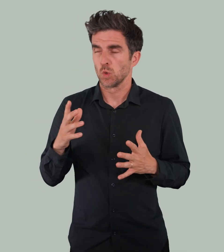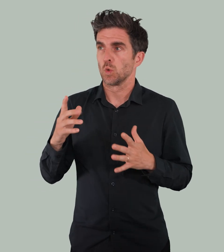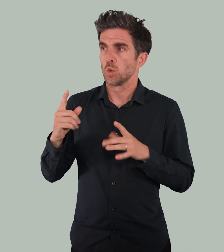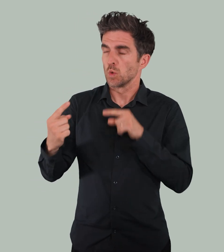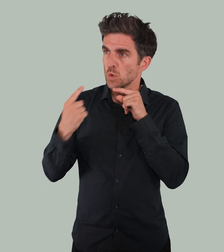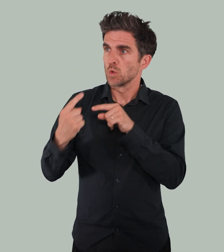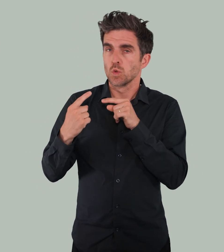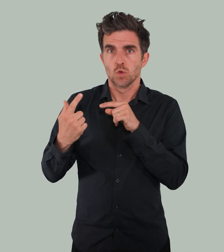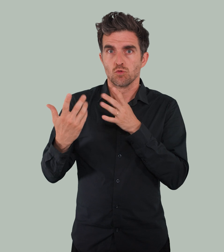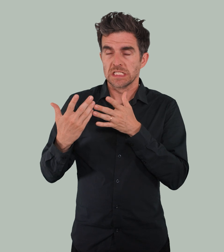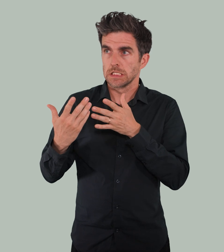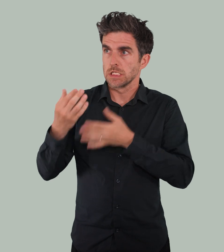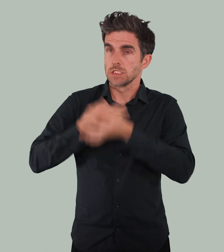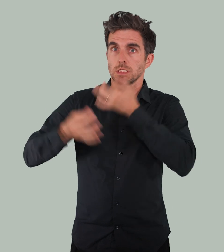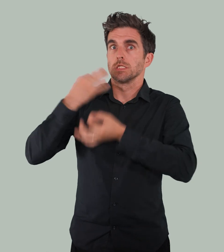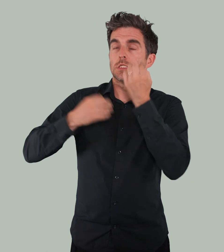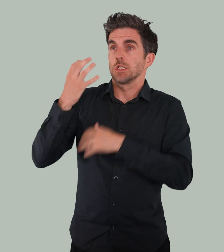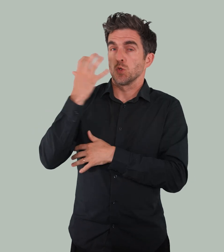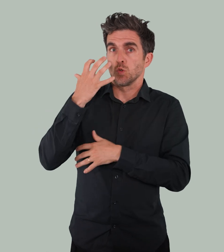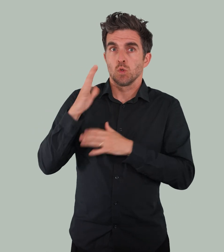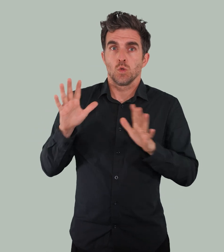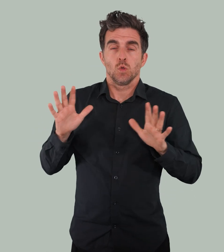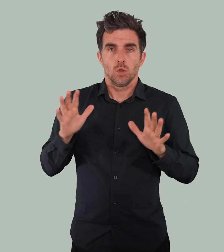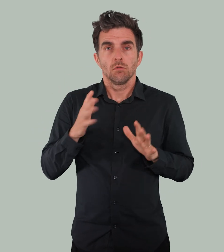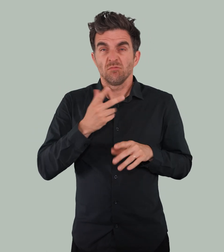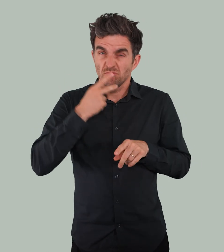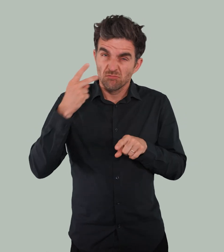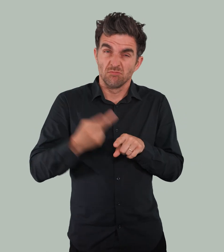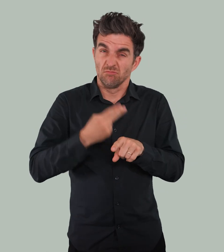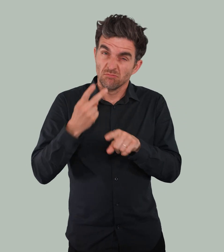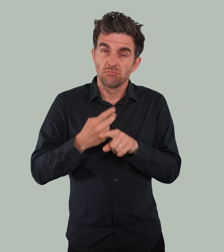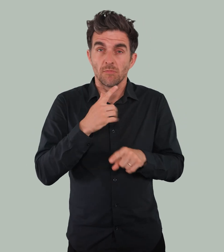of responses describe it as confrontational and interrogative, people repeatedly say they